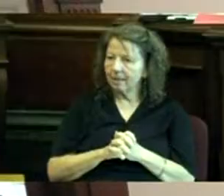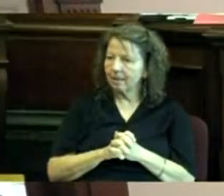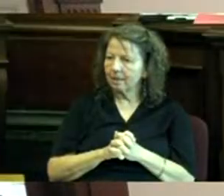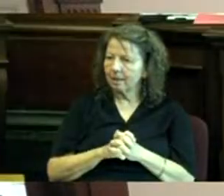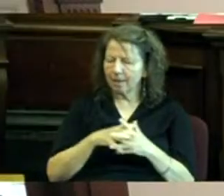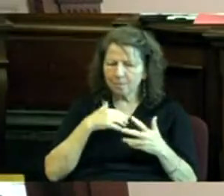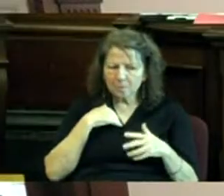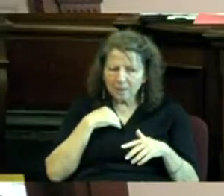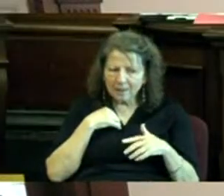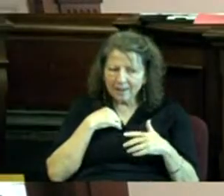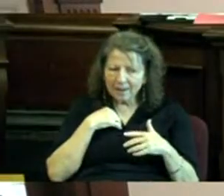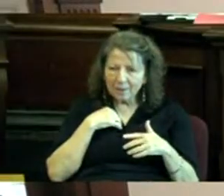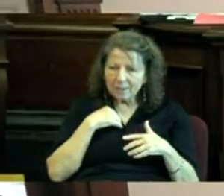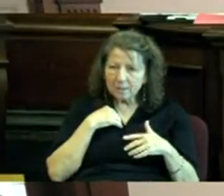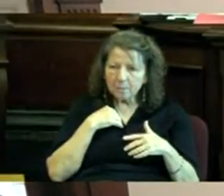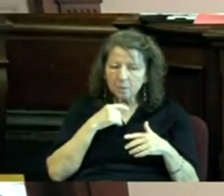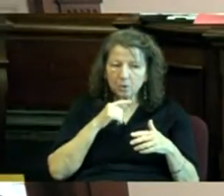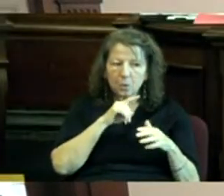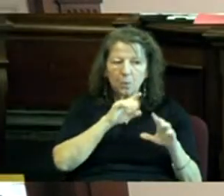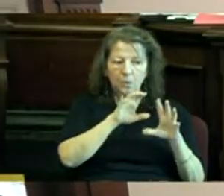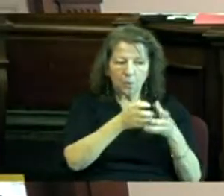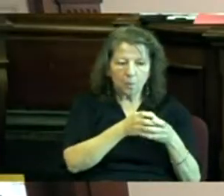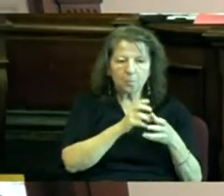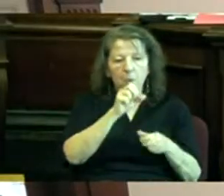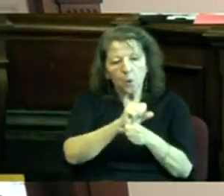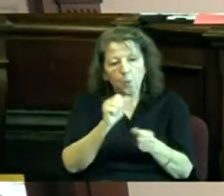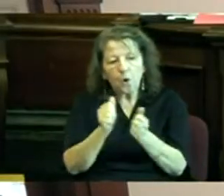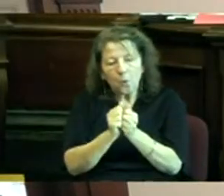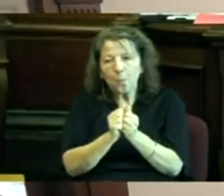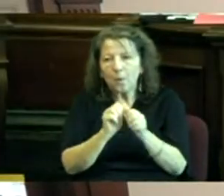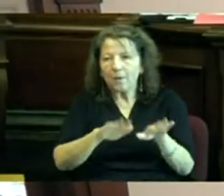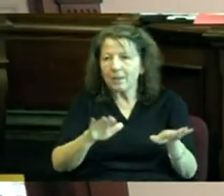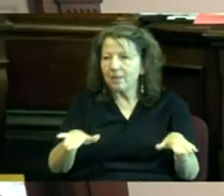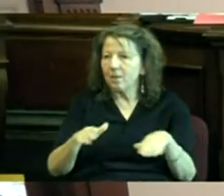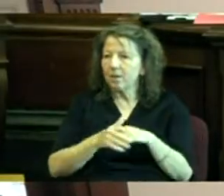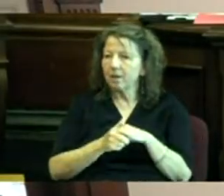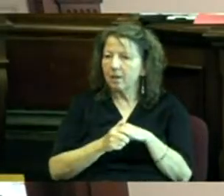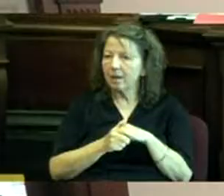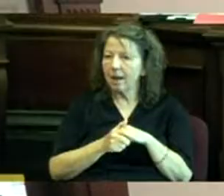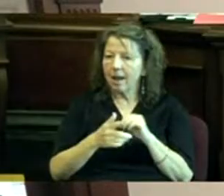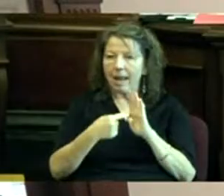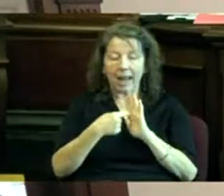doing it and we've been doing it. And the little inquiry with